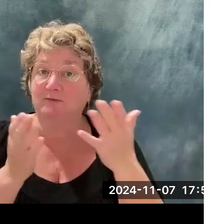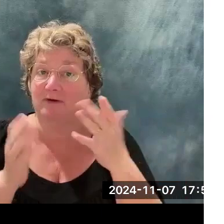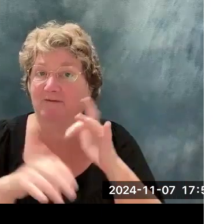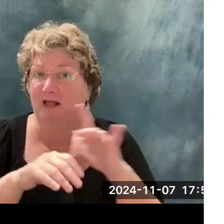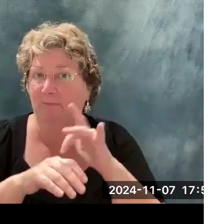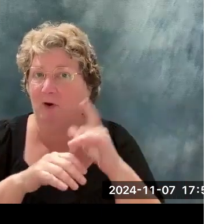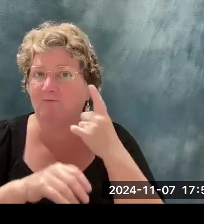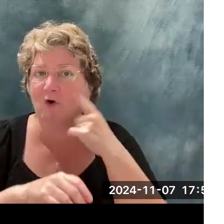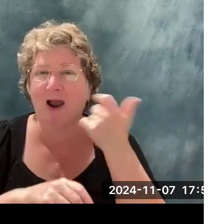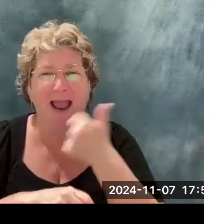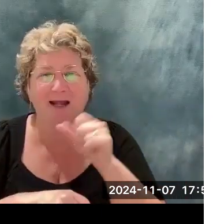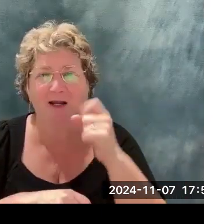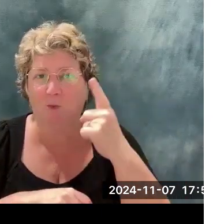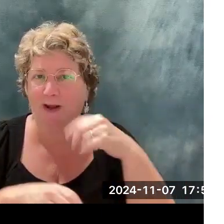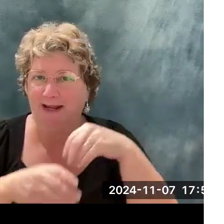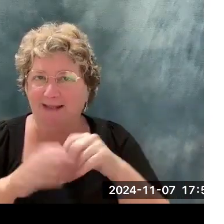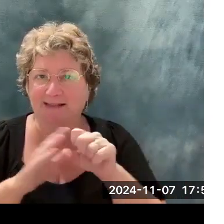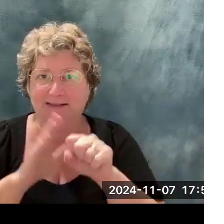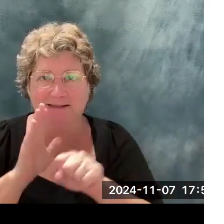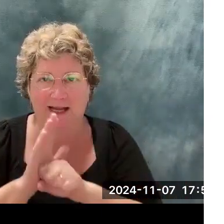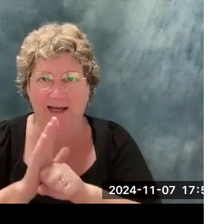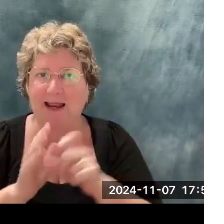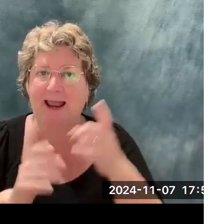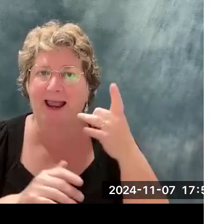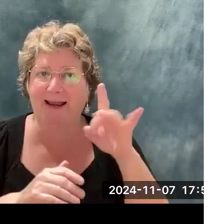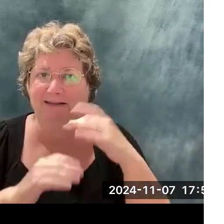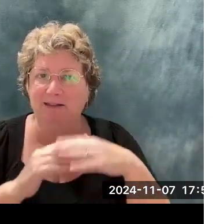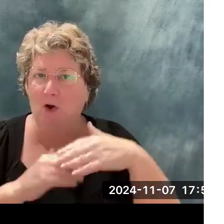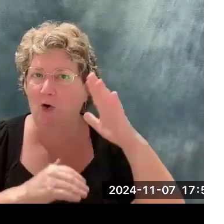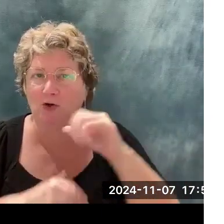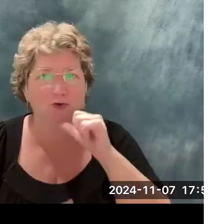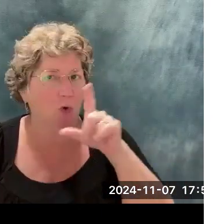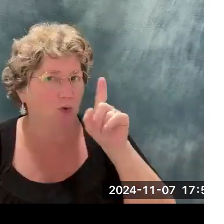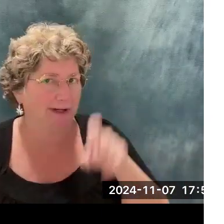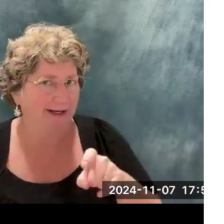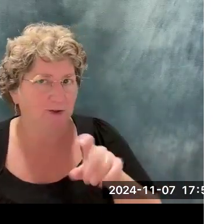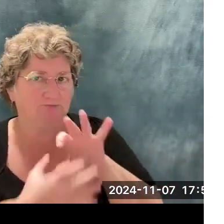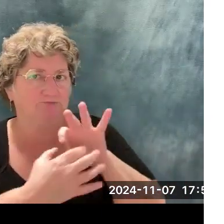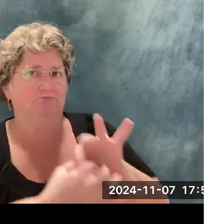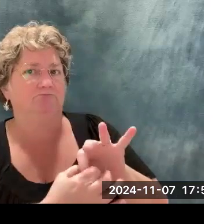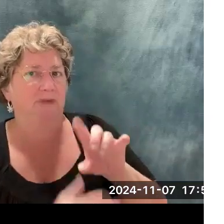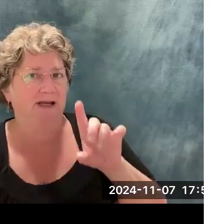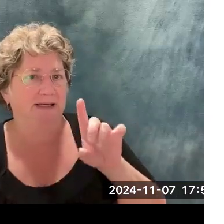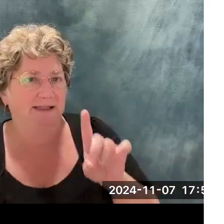You do not need to be a DMH client to access our crisis line or our mobile crisis services.